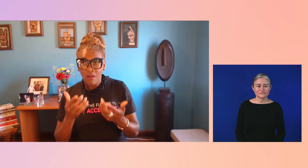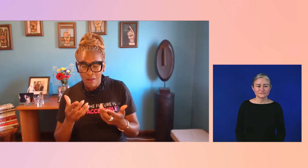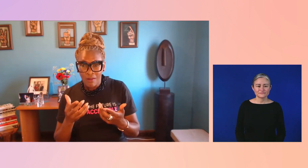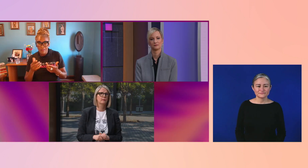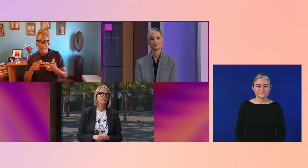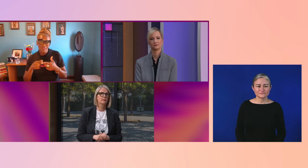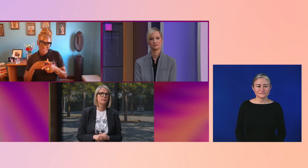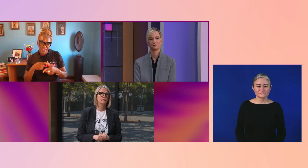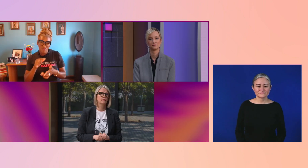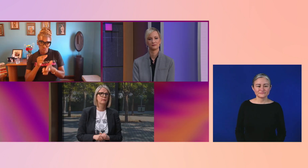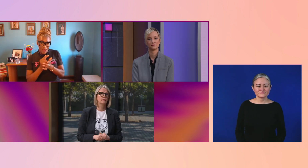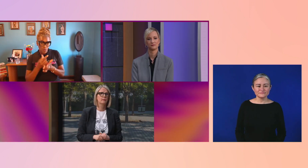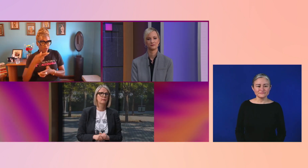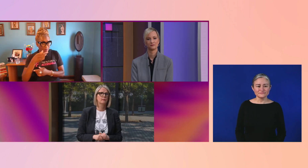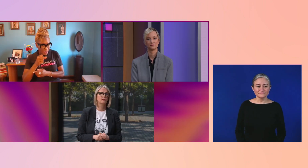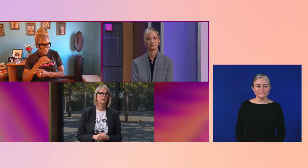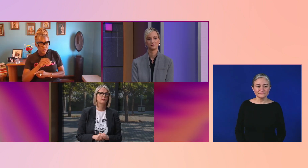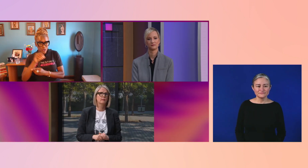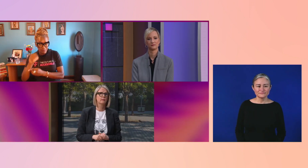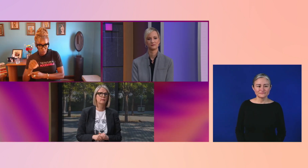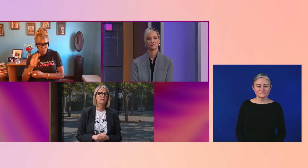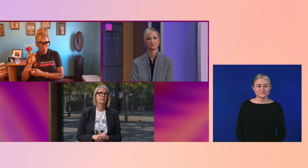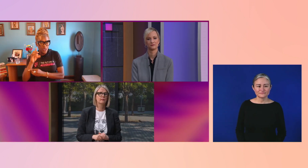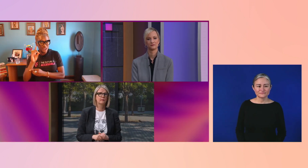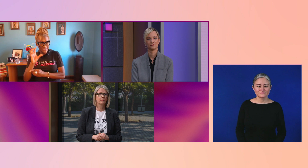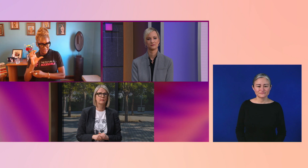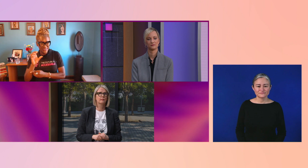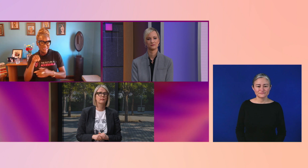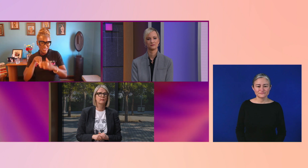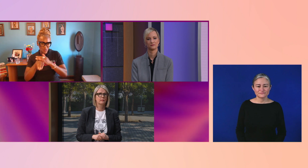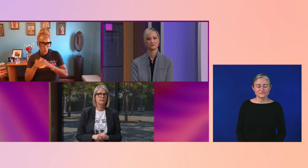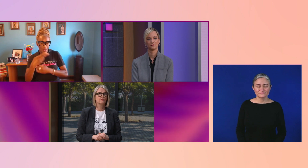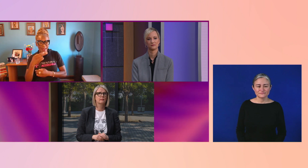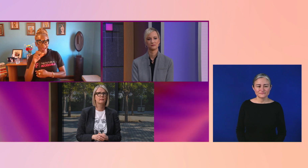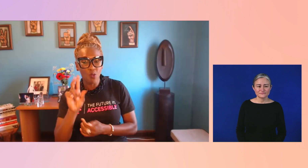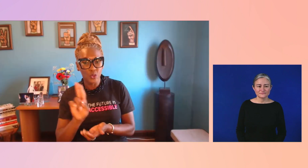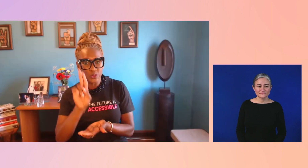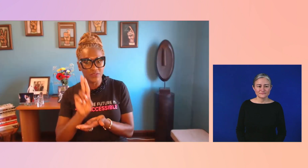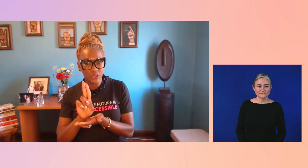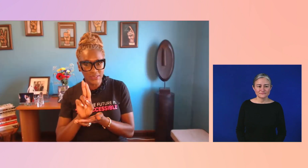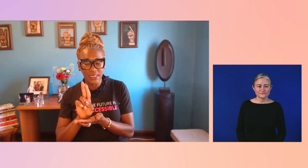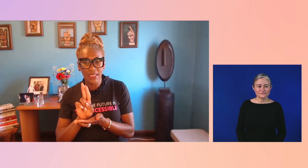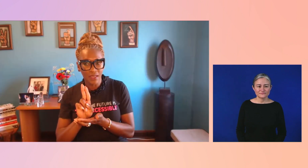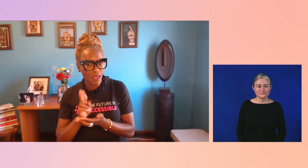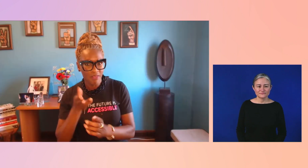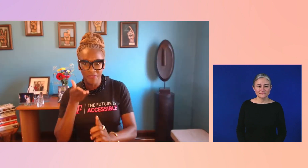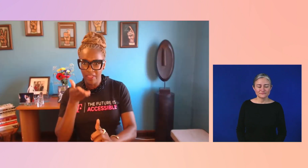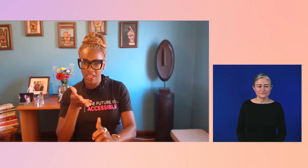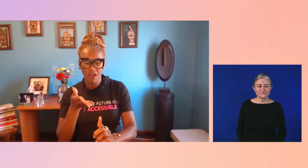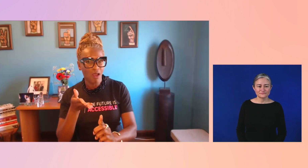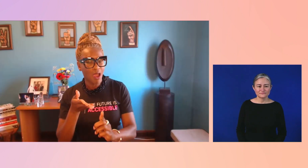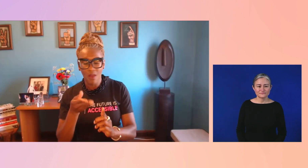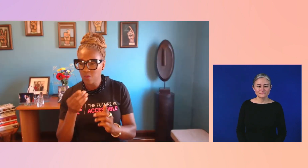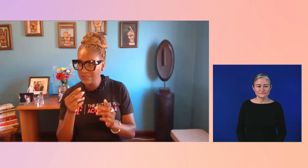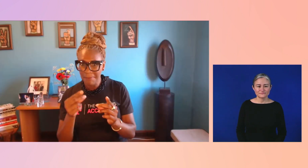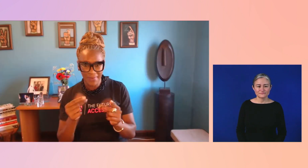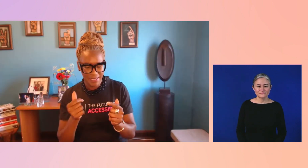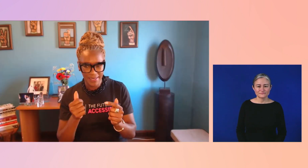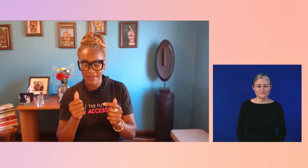and it was a struggle at the time. After I graduated from high school and moved to Washington DC to enroll in Howard University.